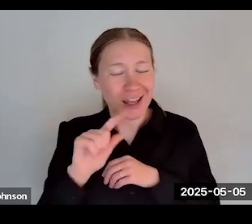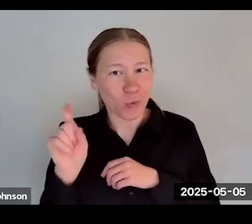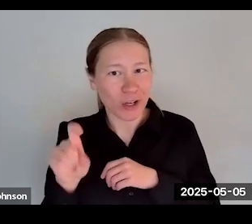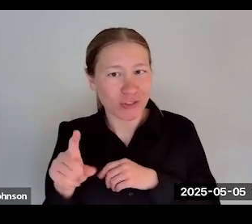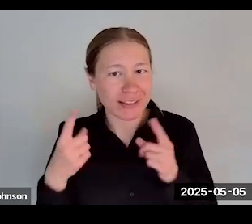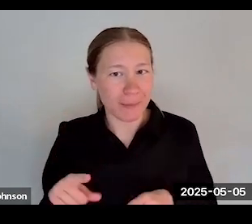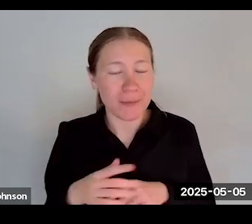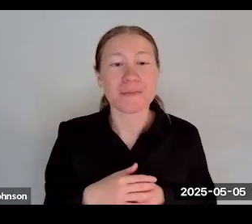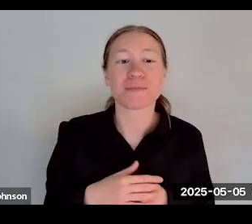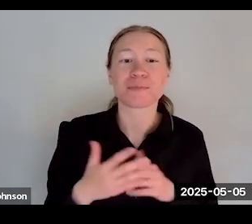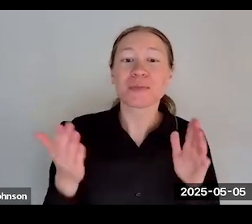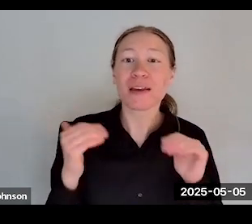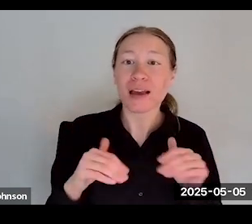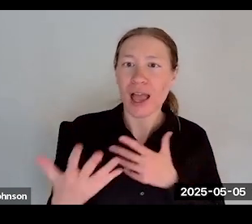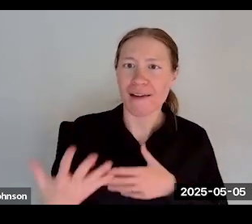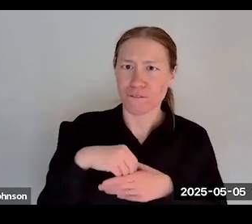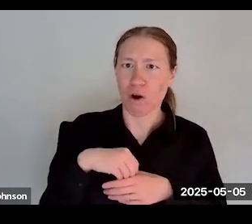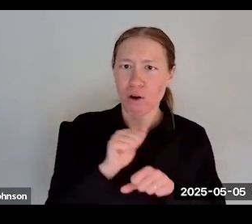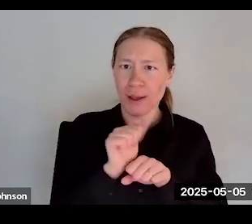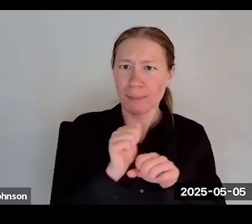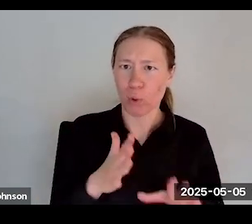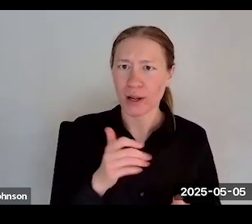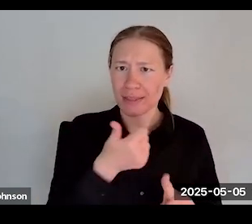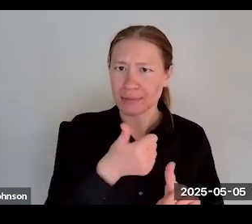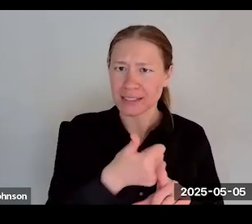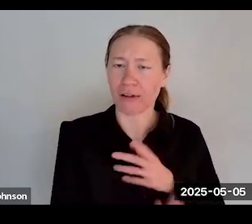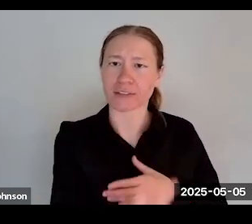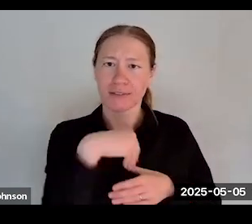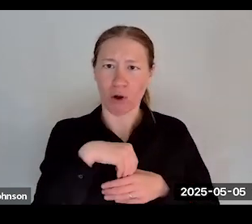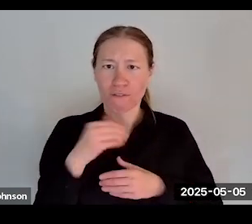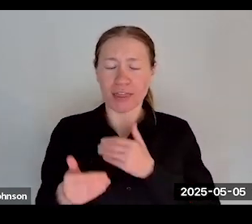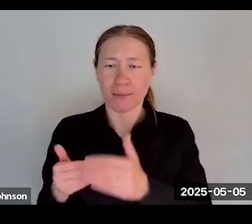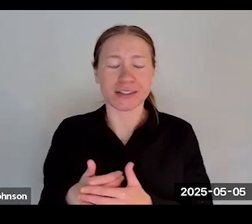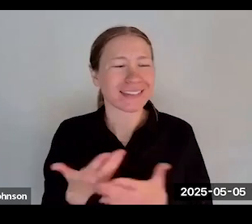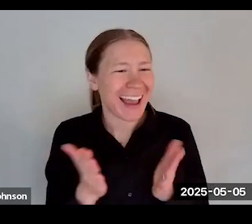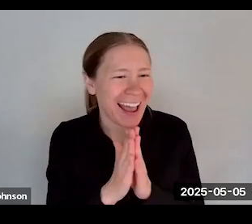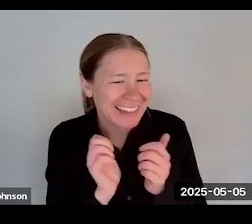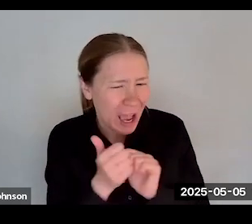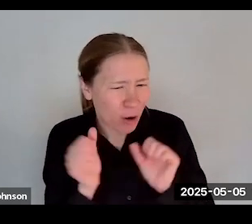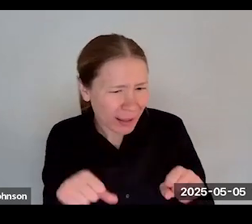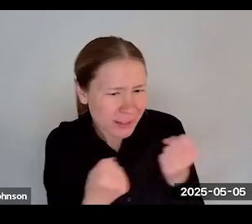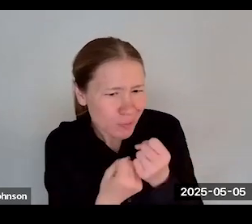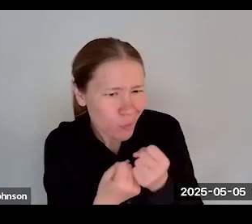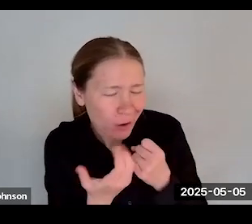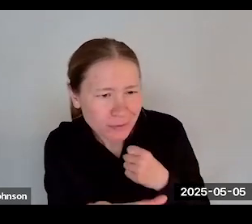Make sure you're involving the employee in the process. Ask what you can do to support them and eliminate barriers.